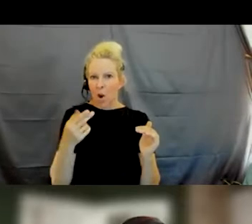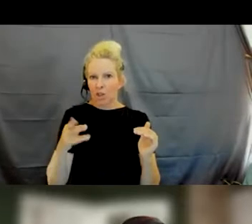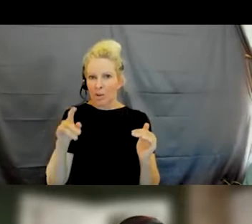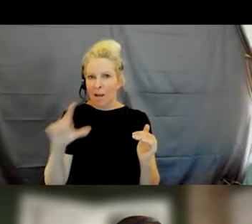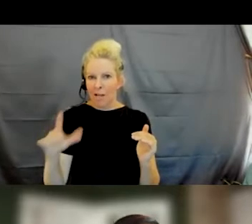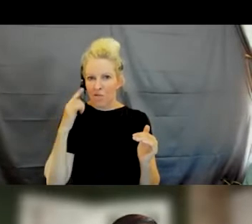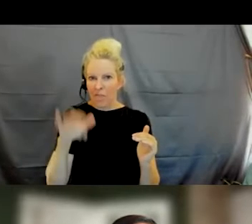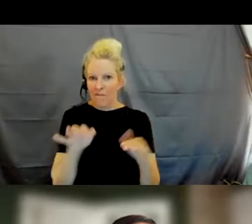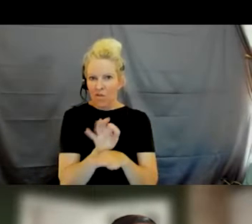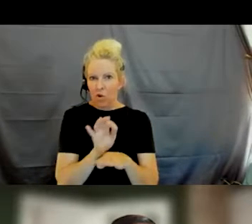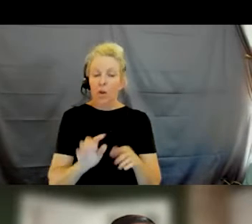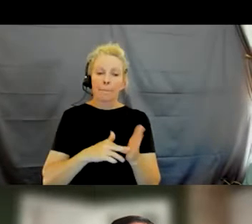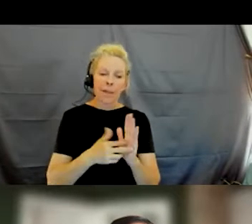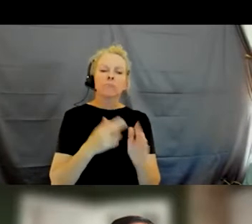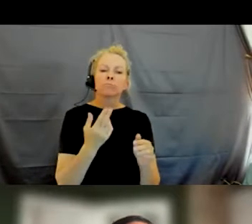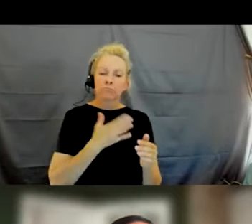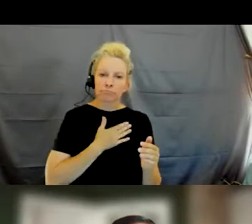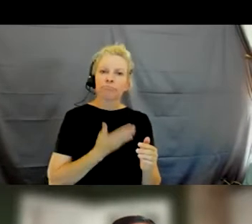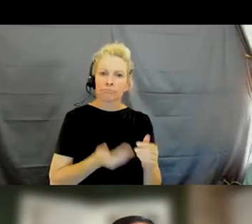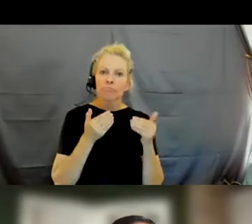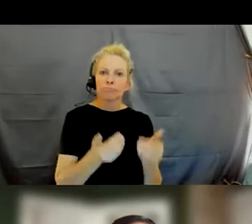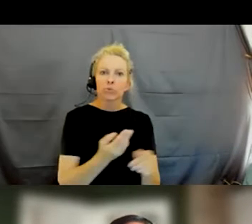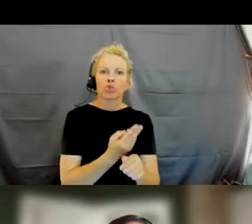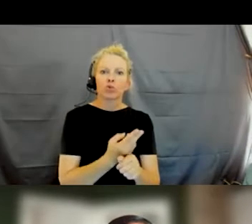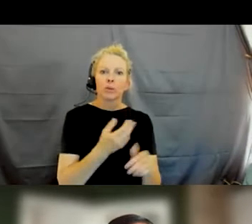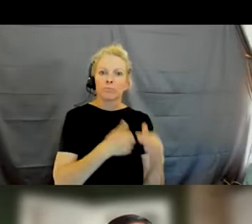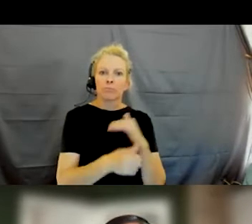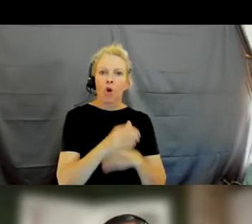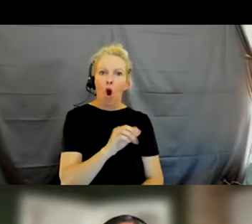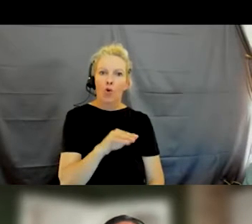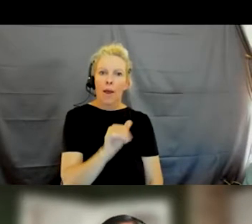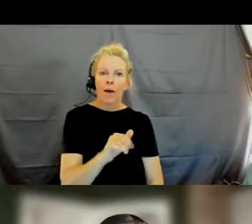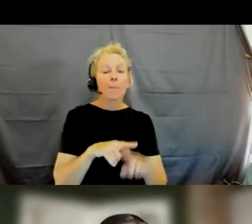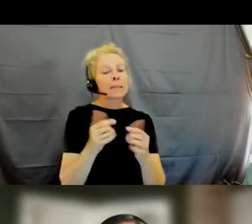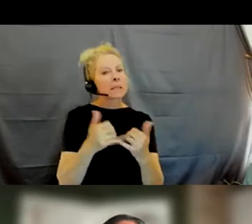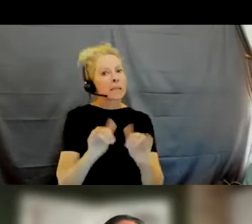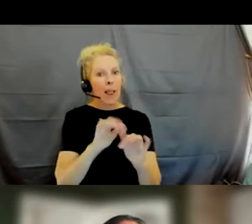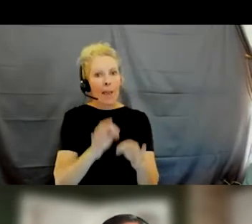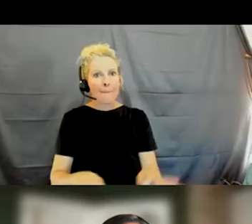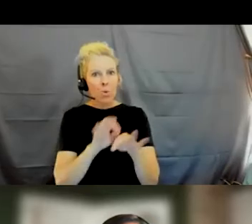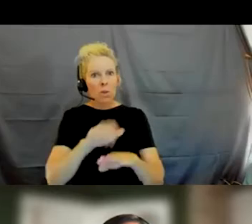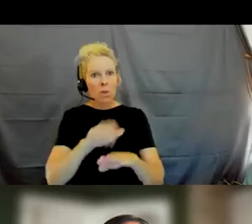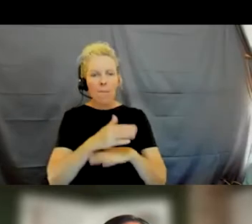make sure that in this code review that all of the right roles, states, and properties exist in this